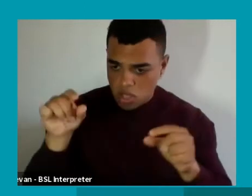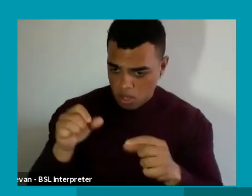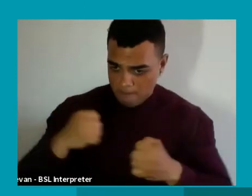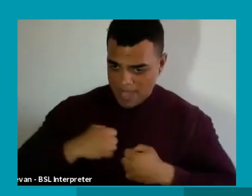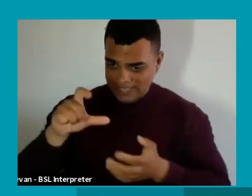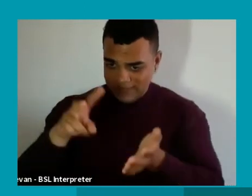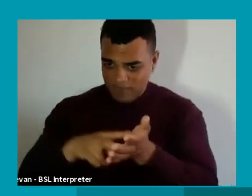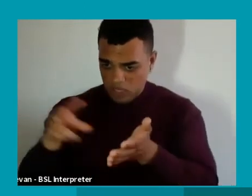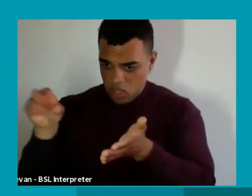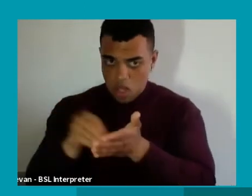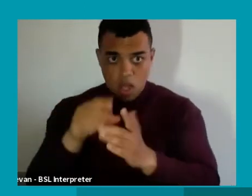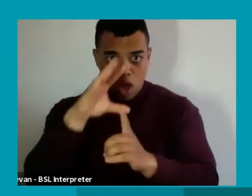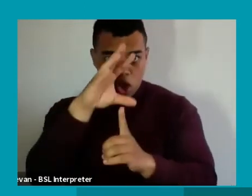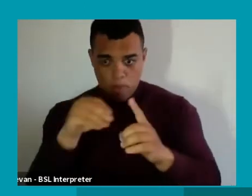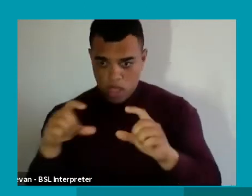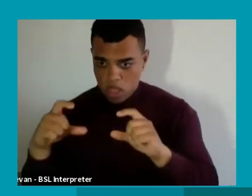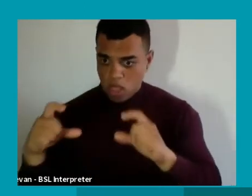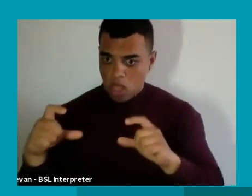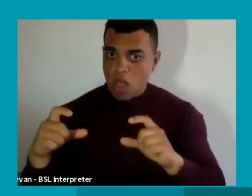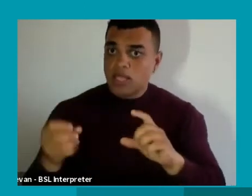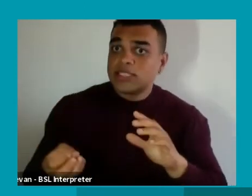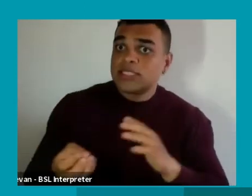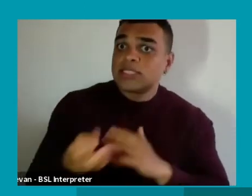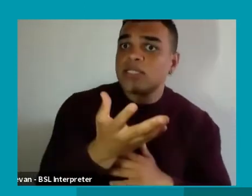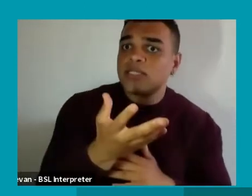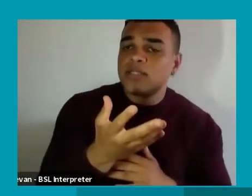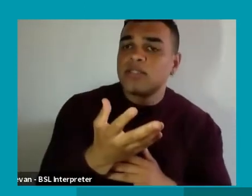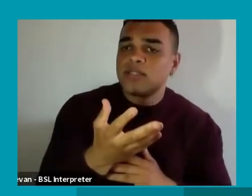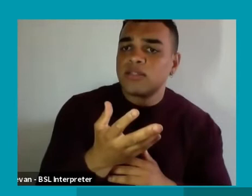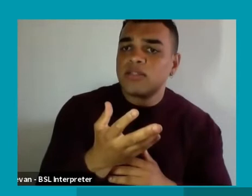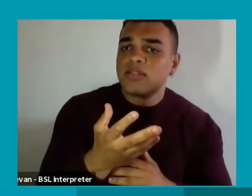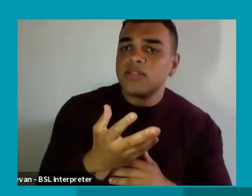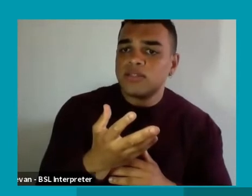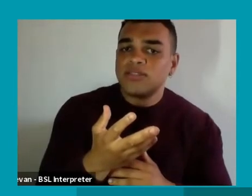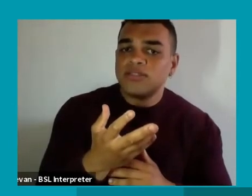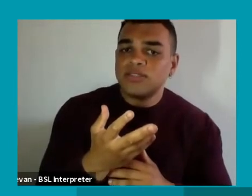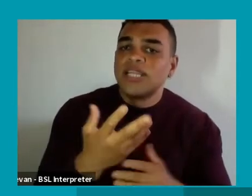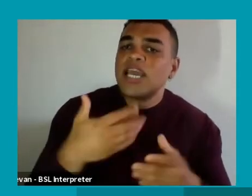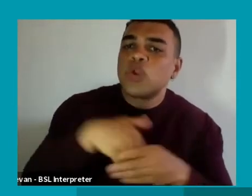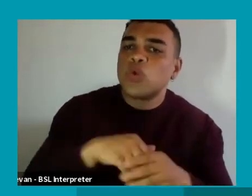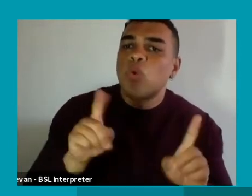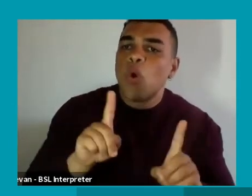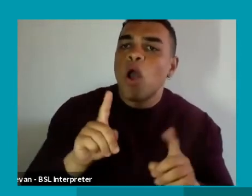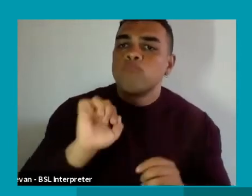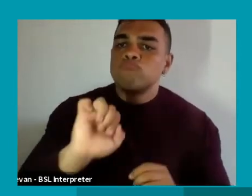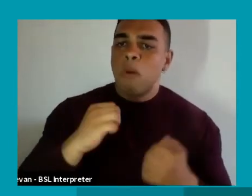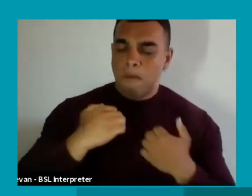and incorporating that across your CV, including by the way your personal statement, but it has to reflect the skills,